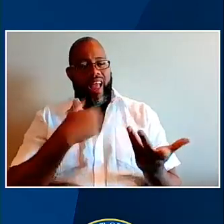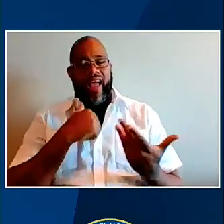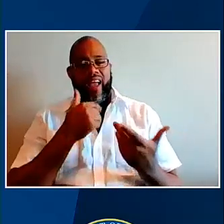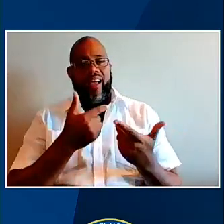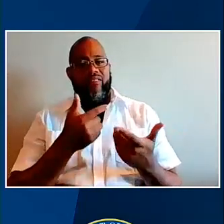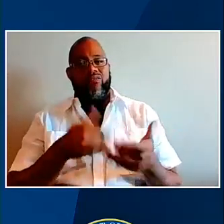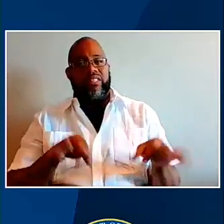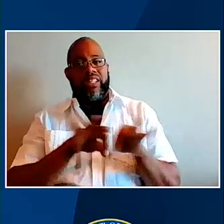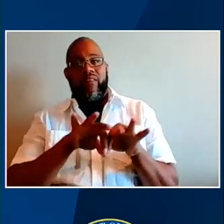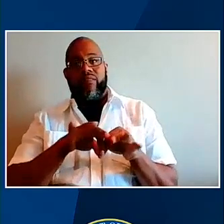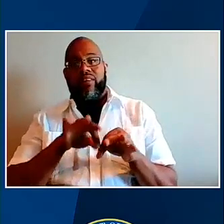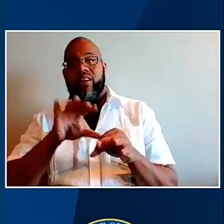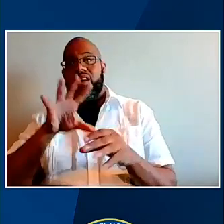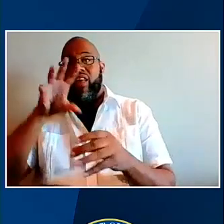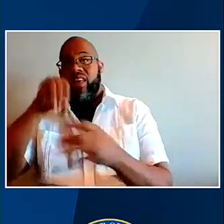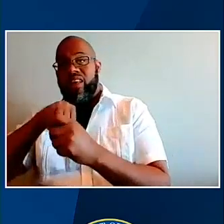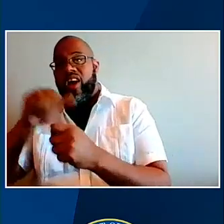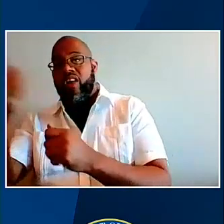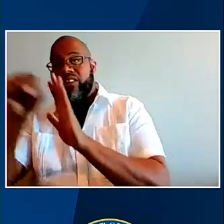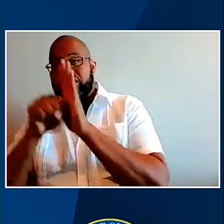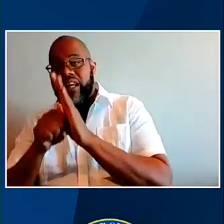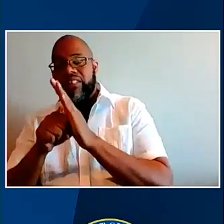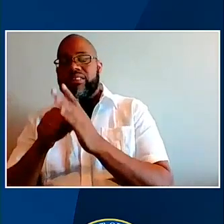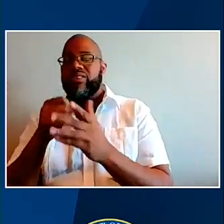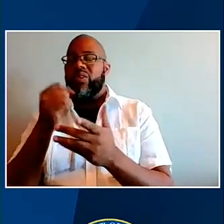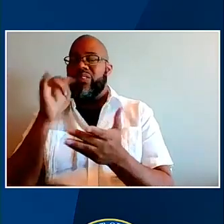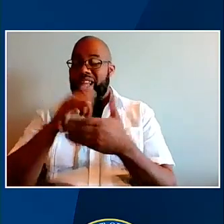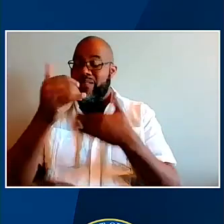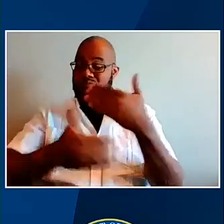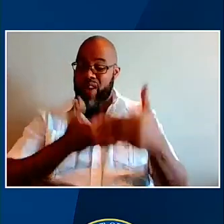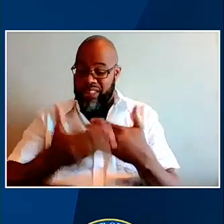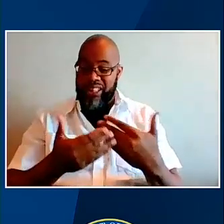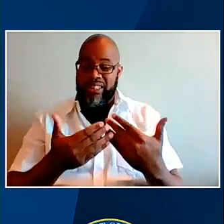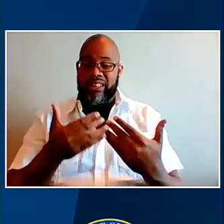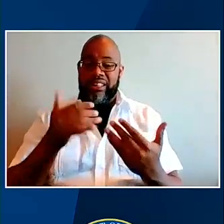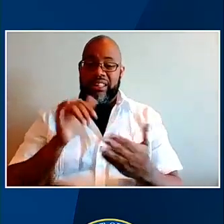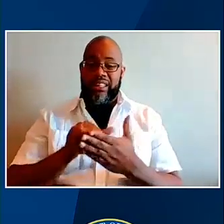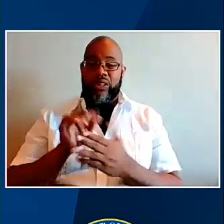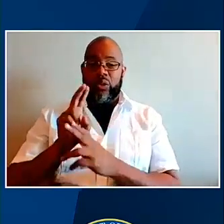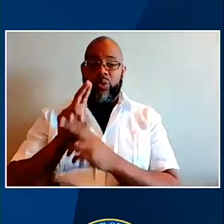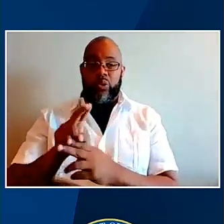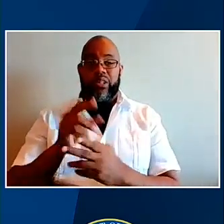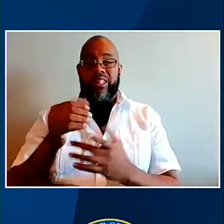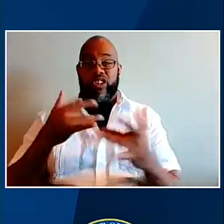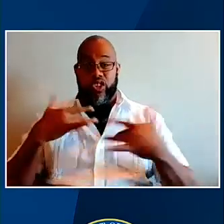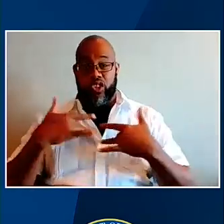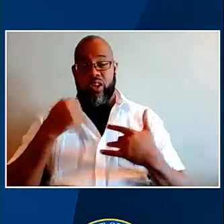states. So in that process, essentially, the views and concerns of states, of law